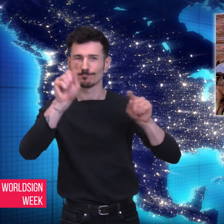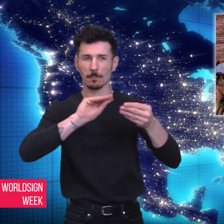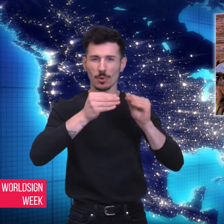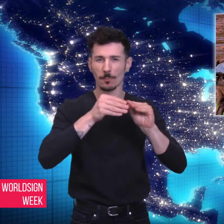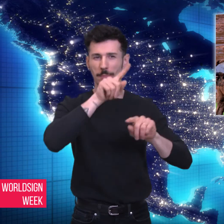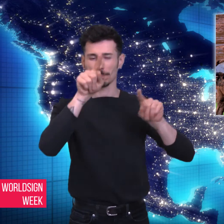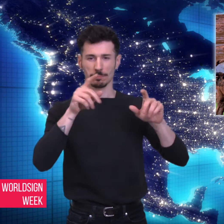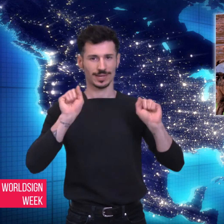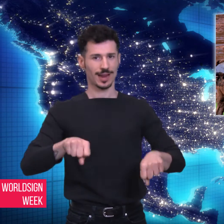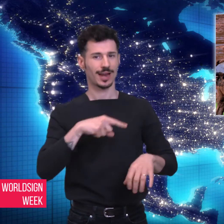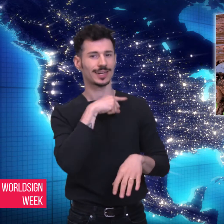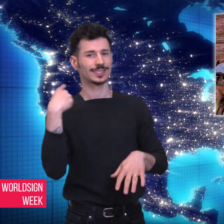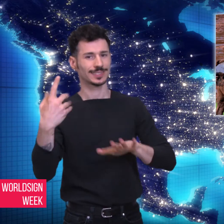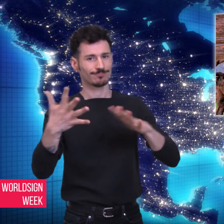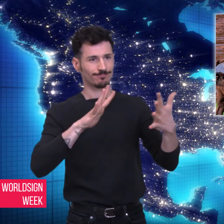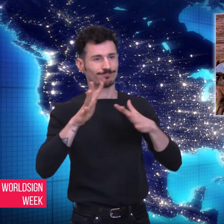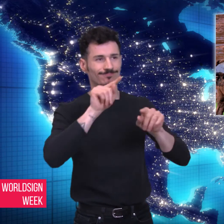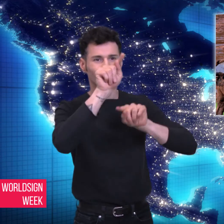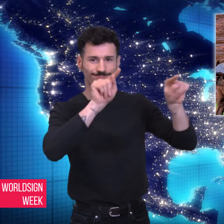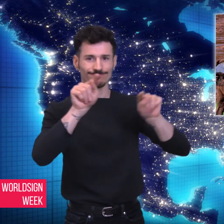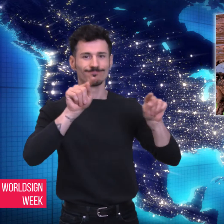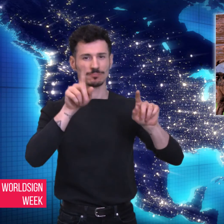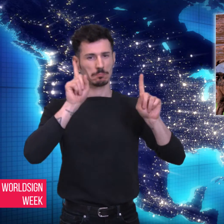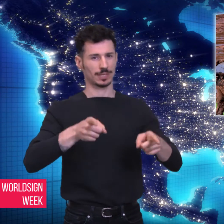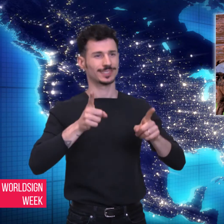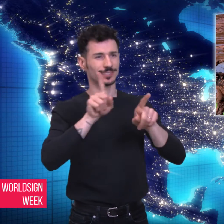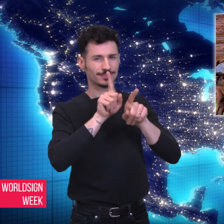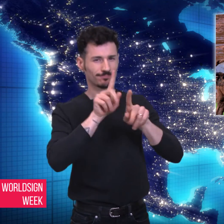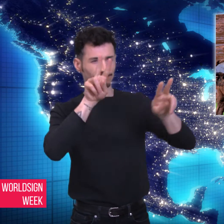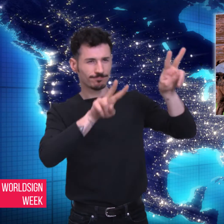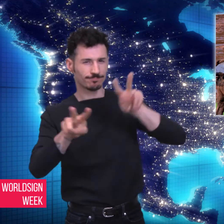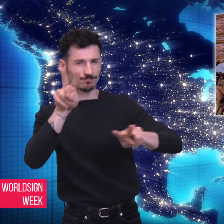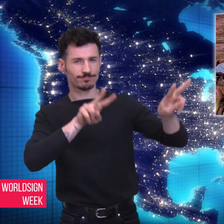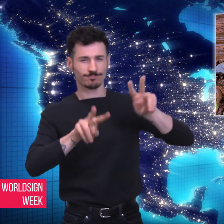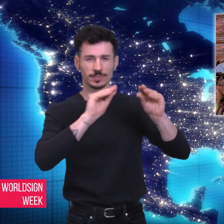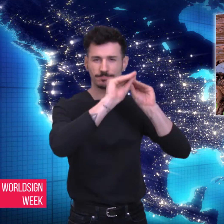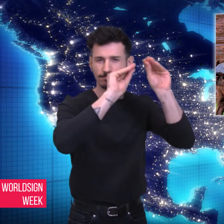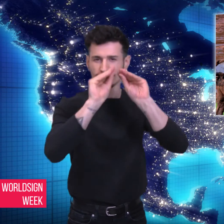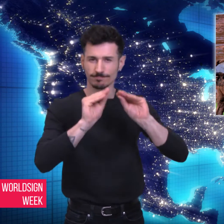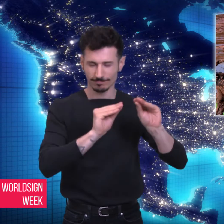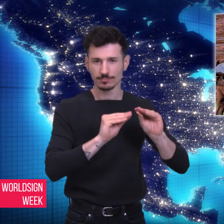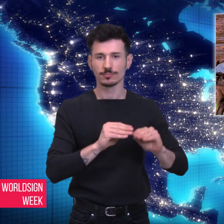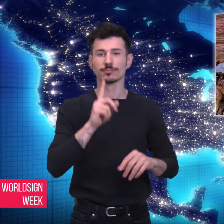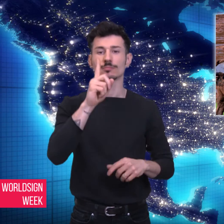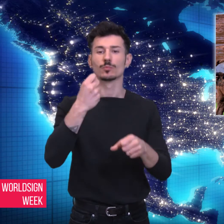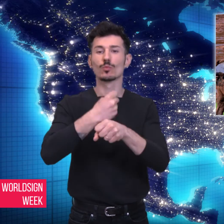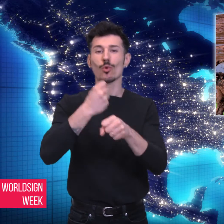issues in the past and nothing have been done to fix the